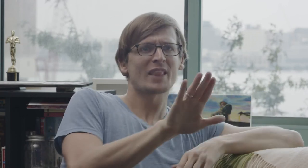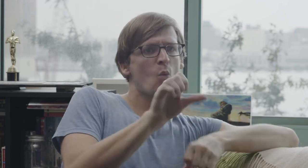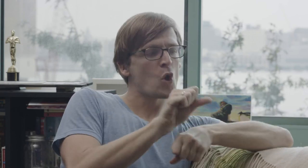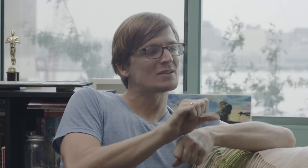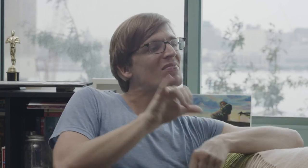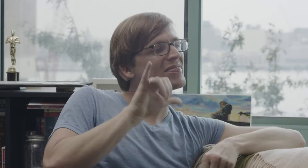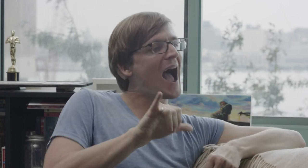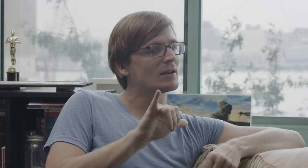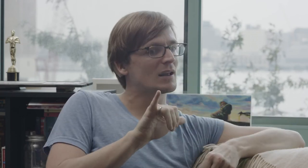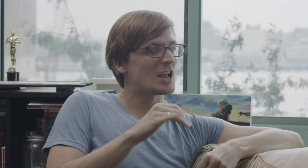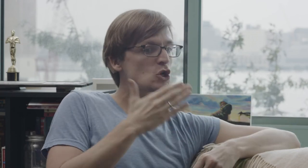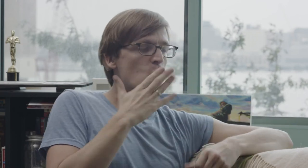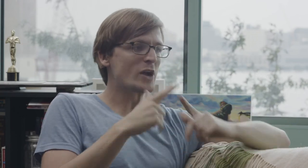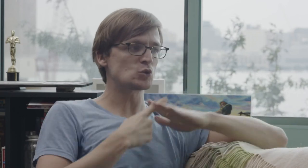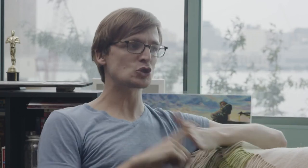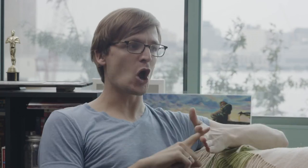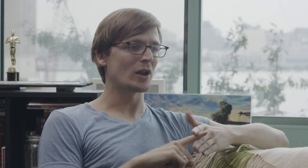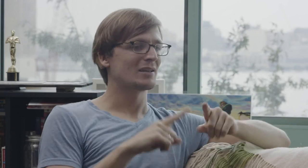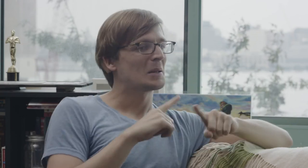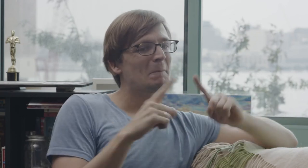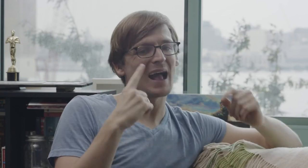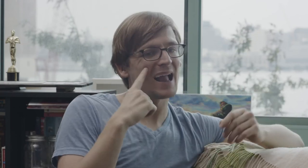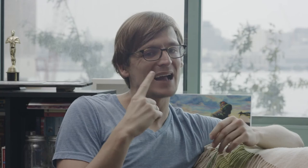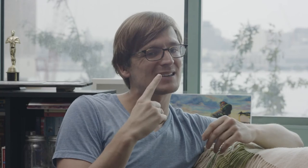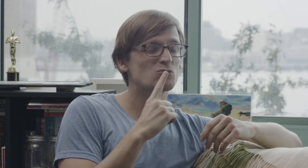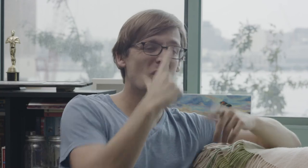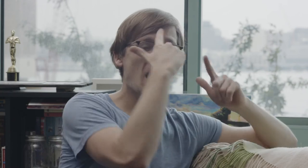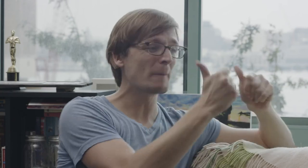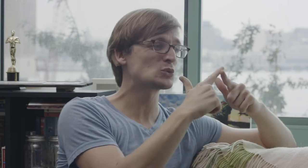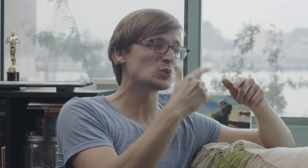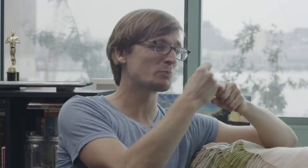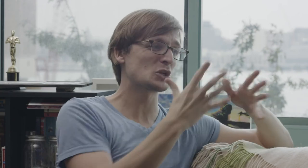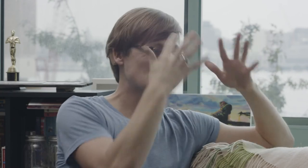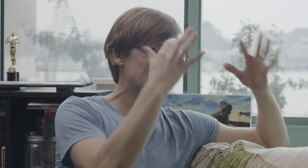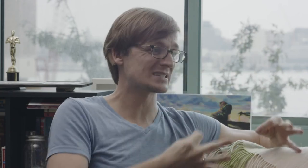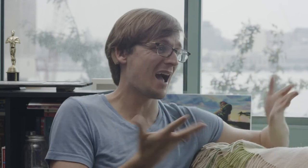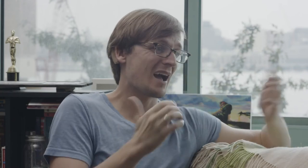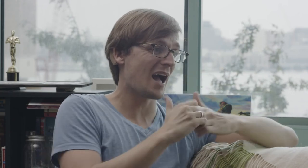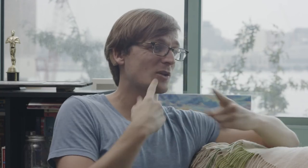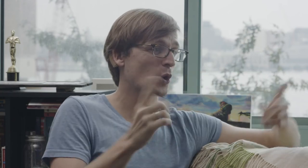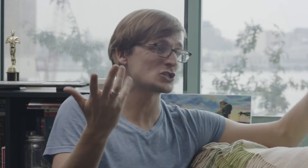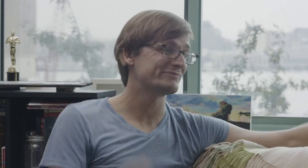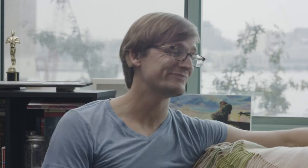to see the work of performers with disabilities. And it's a really great start. You know, educating casting directors,